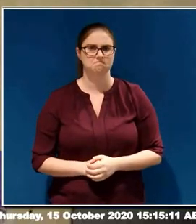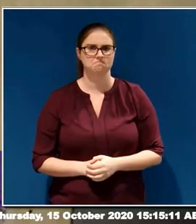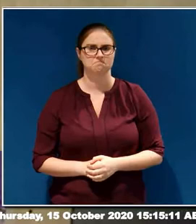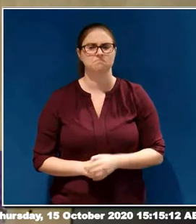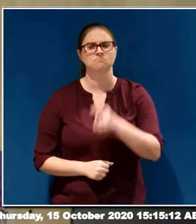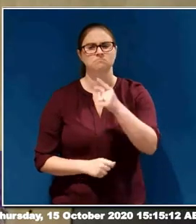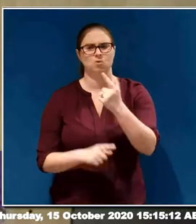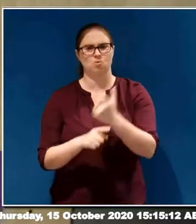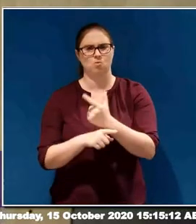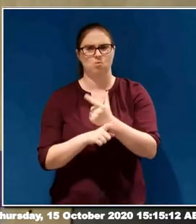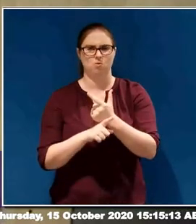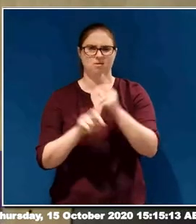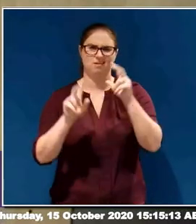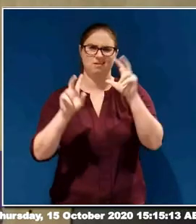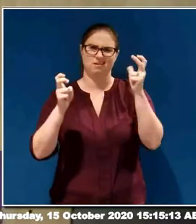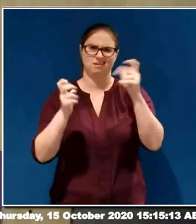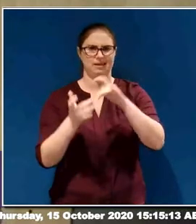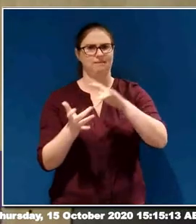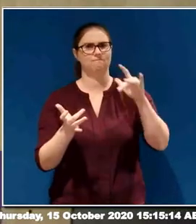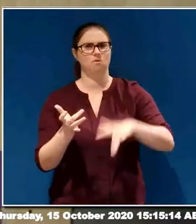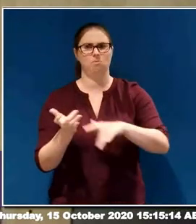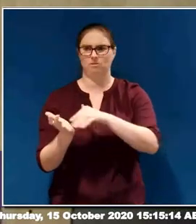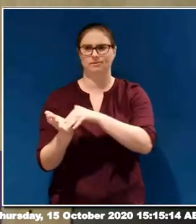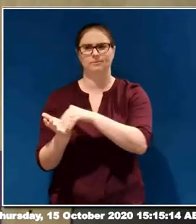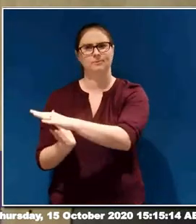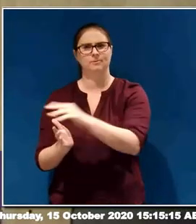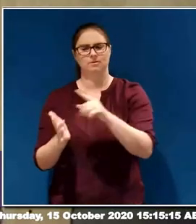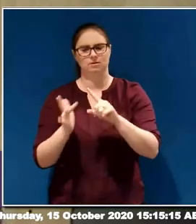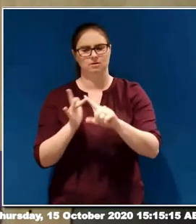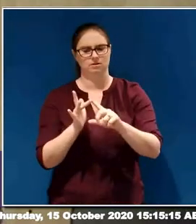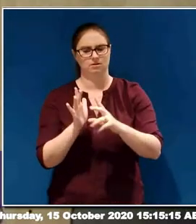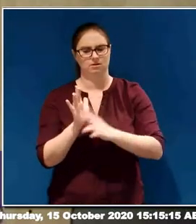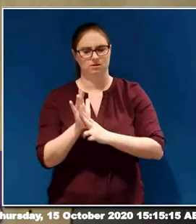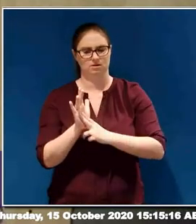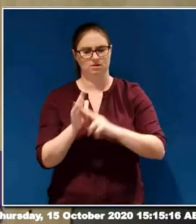So that's the ubiquitous phone call home, usually to Mum,